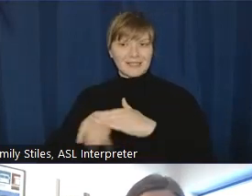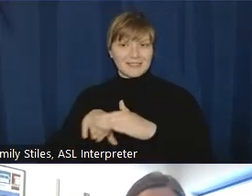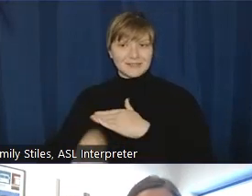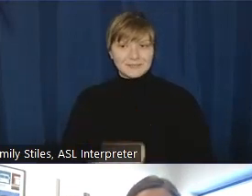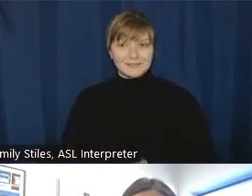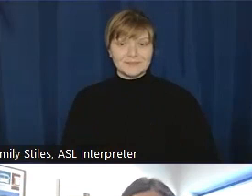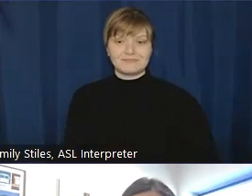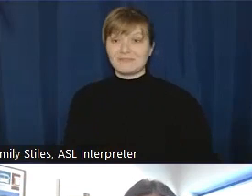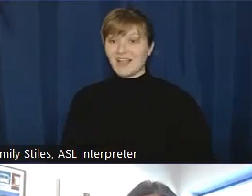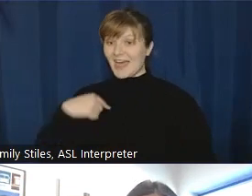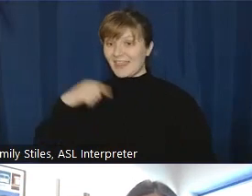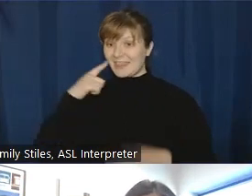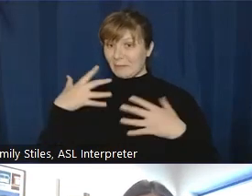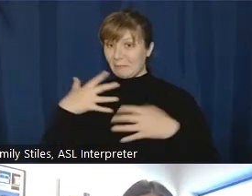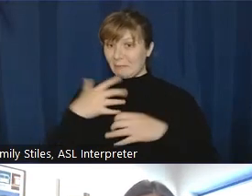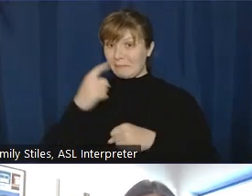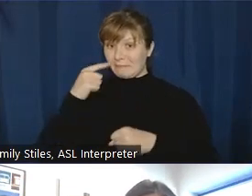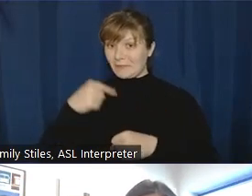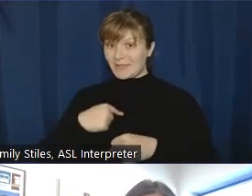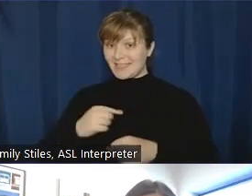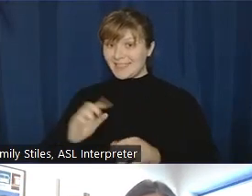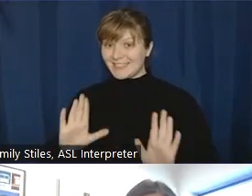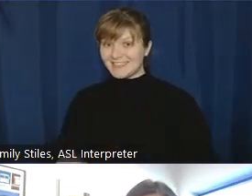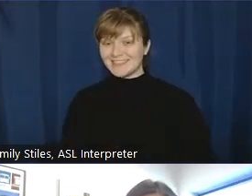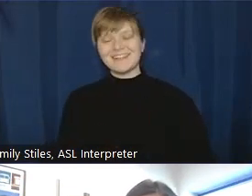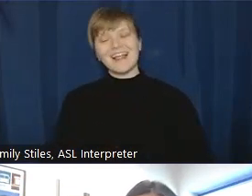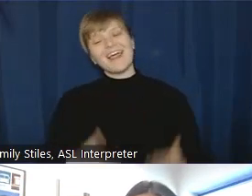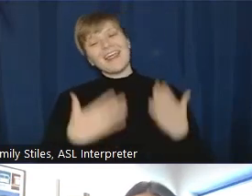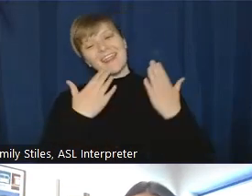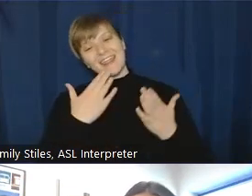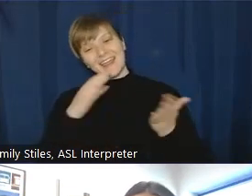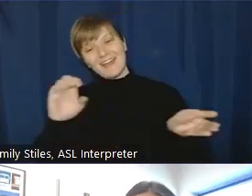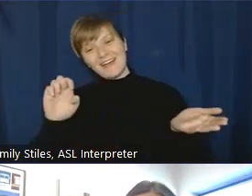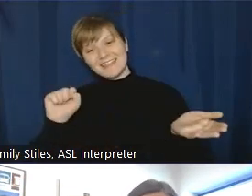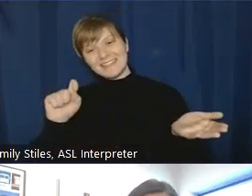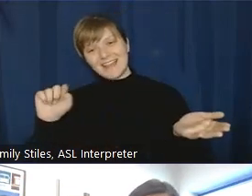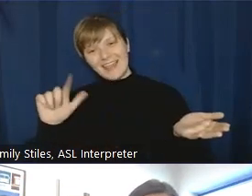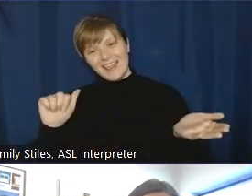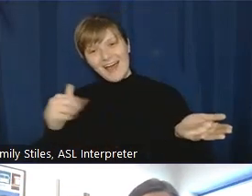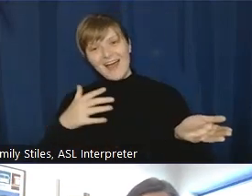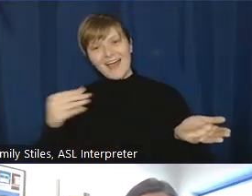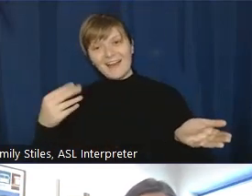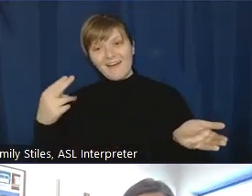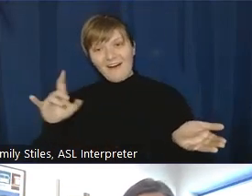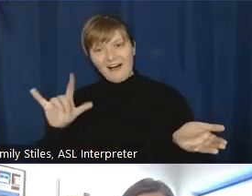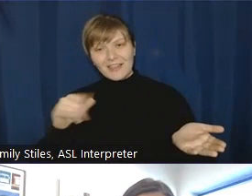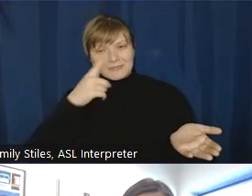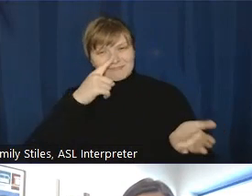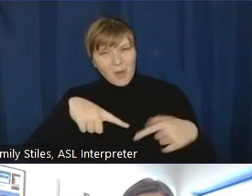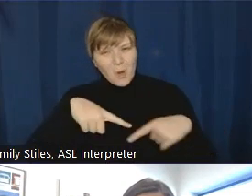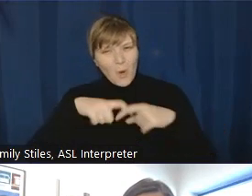Thank you Estella and Holly. If you will stand by, we are going to turn